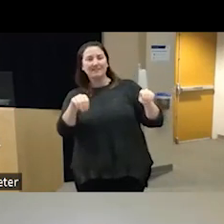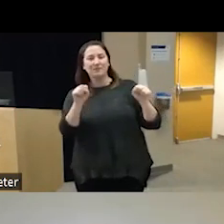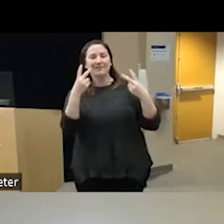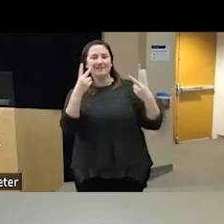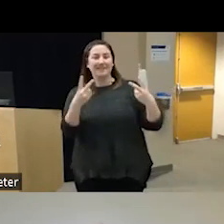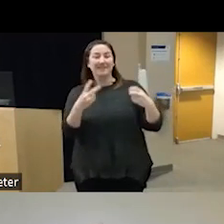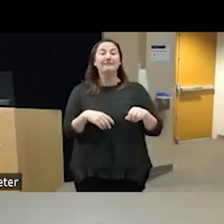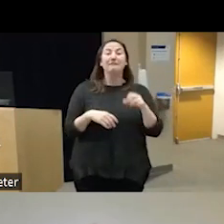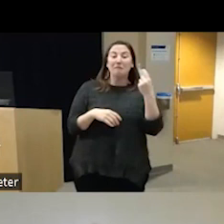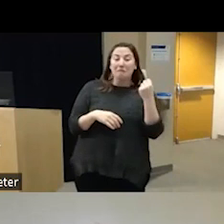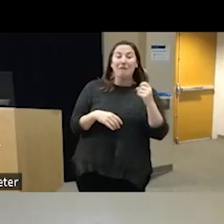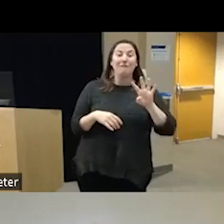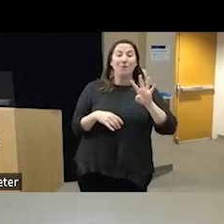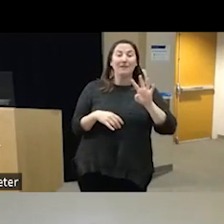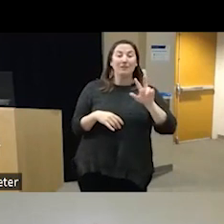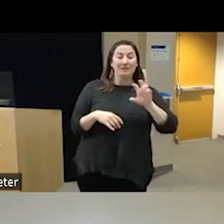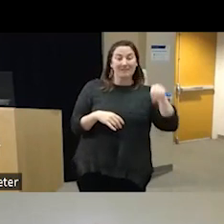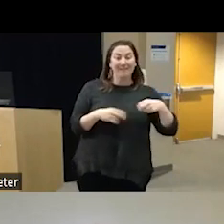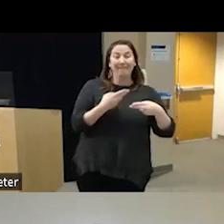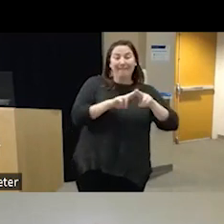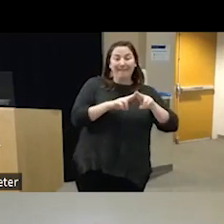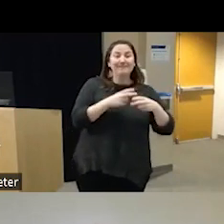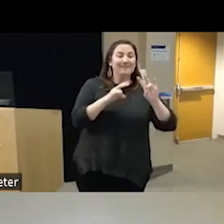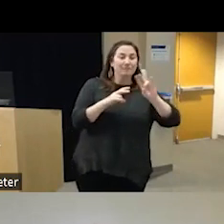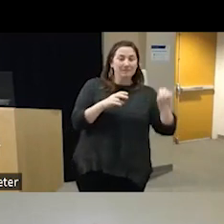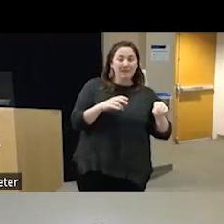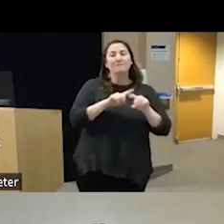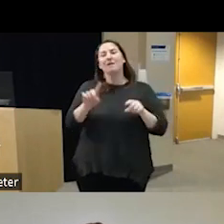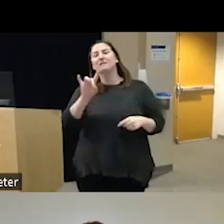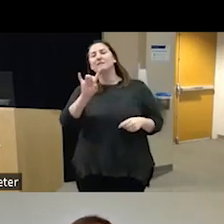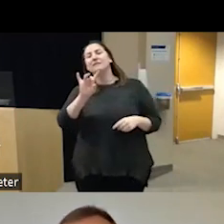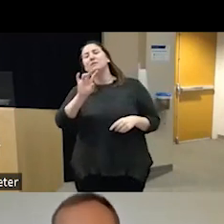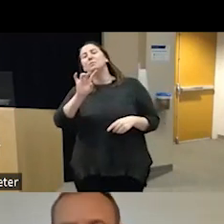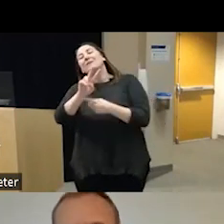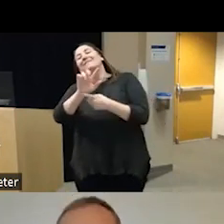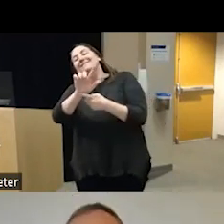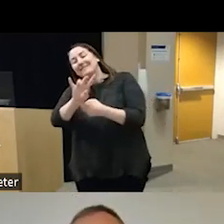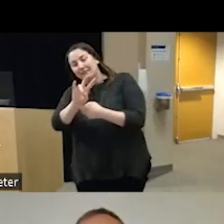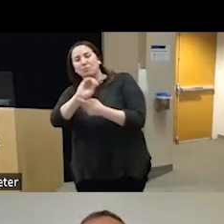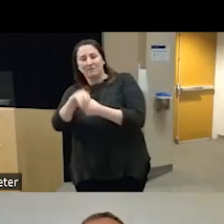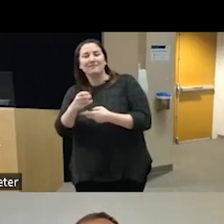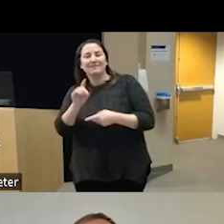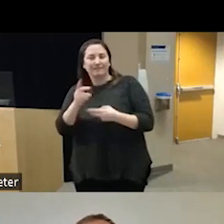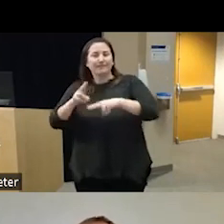seven percent, but still 28% nevertheless when wanting to use or lanzapine, you're cutting